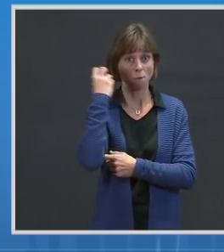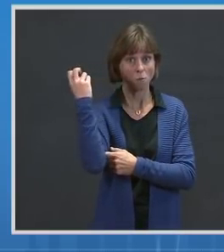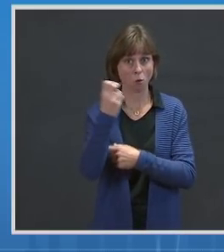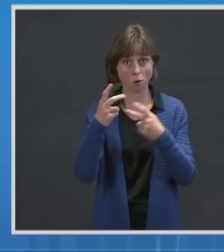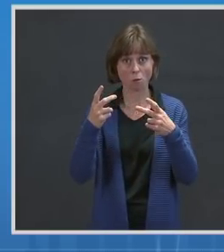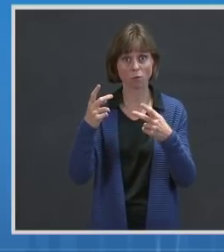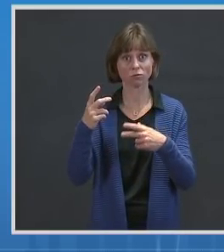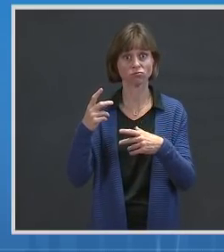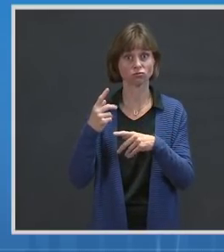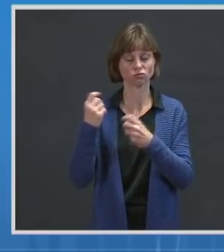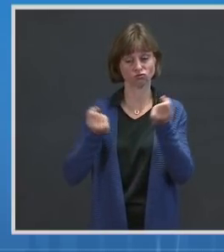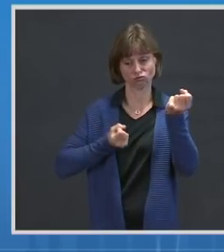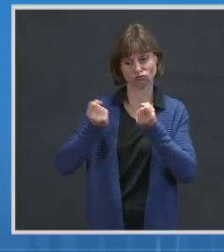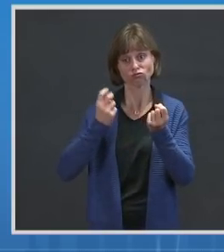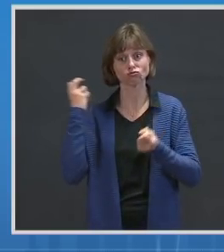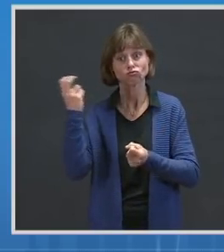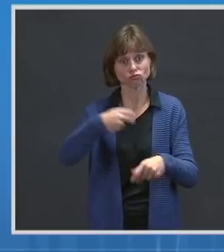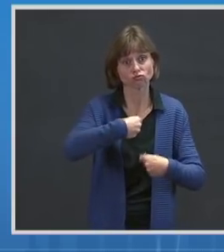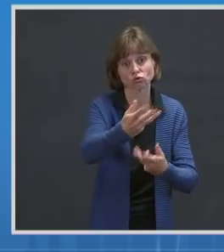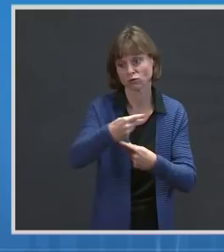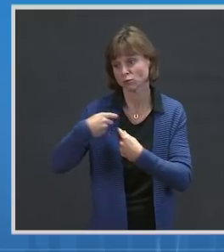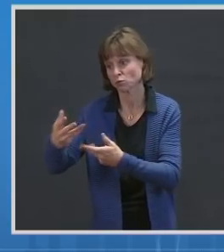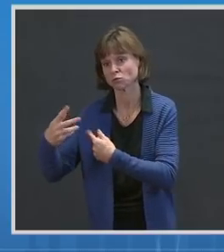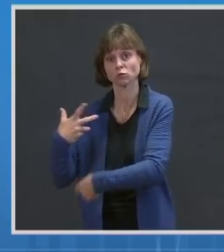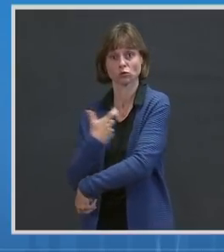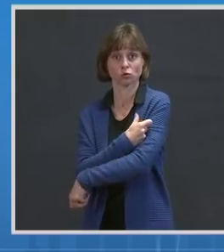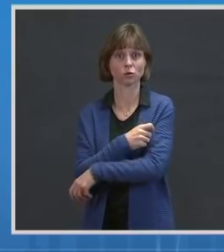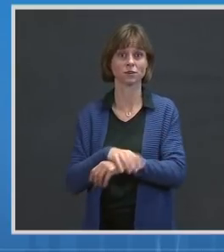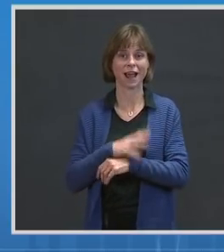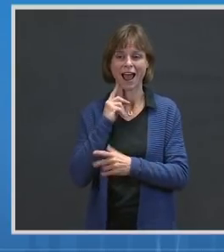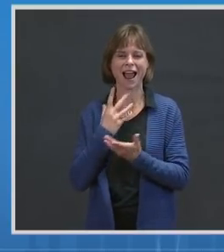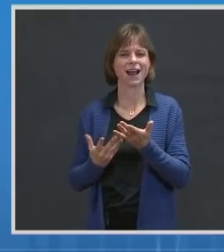so that we have a better understanding of the inequities currently experienced.